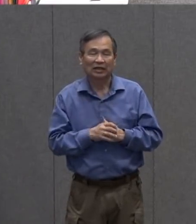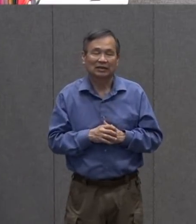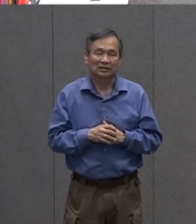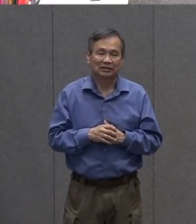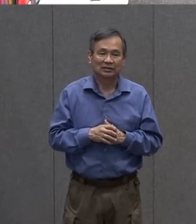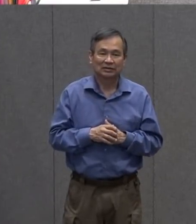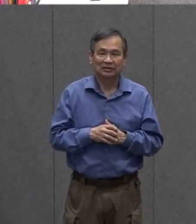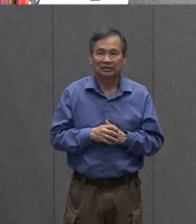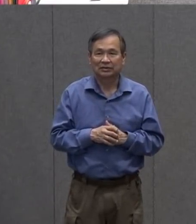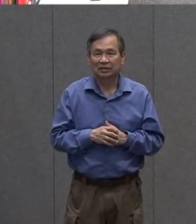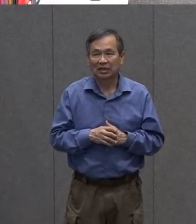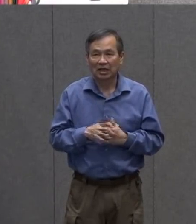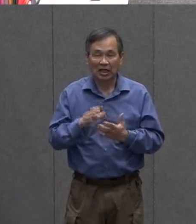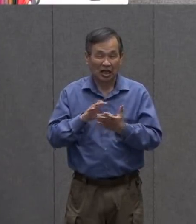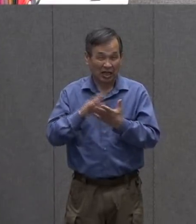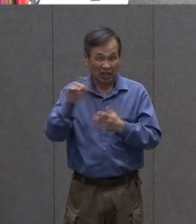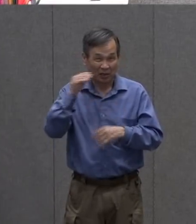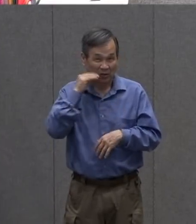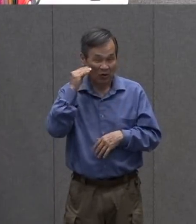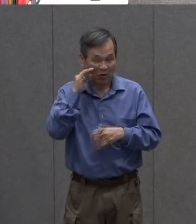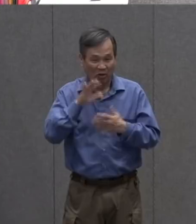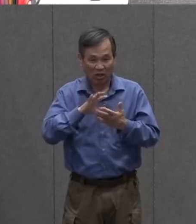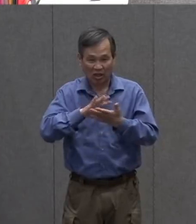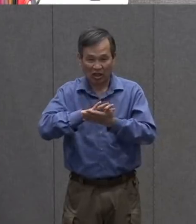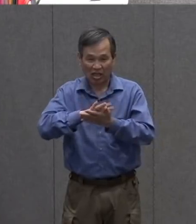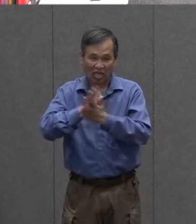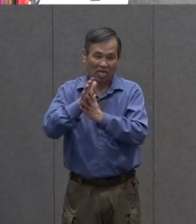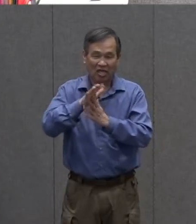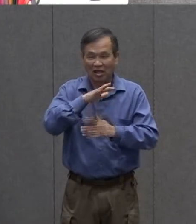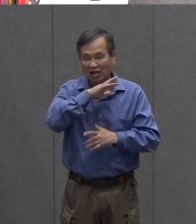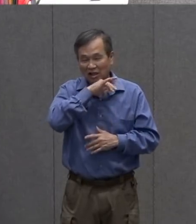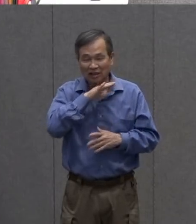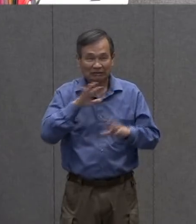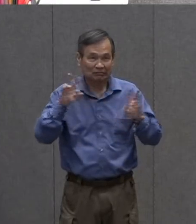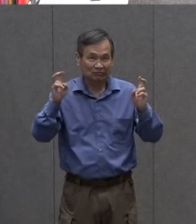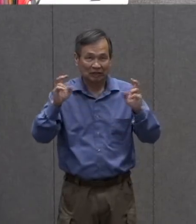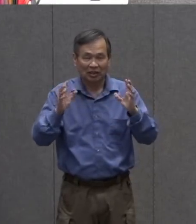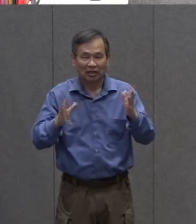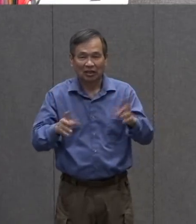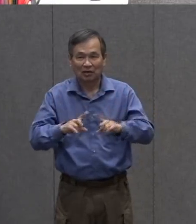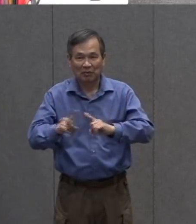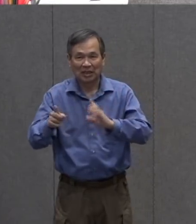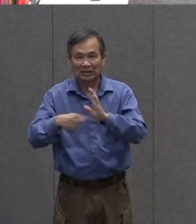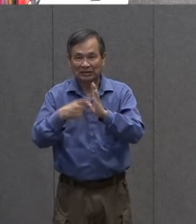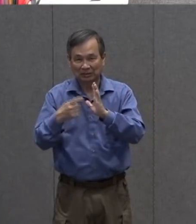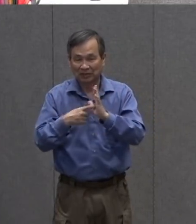Which I learned the hard way at home. Sometimes when you're inventing a game, you make mistakes.